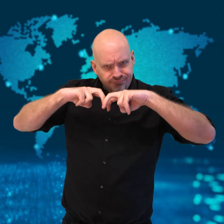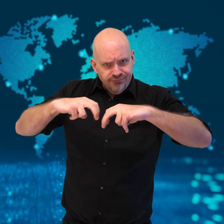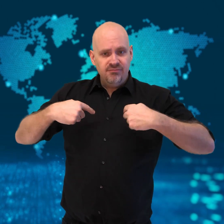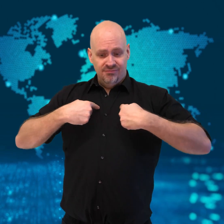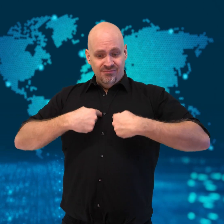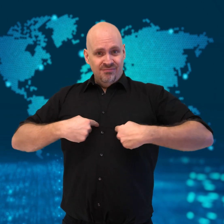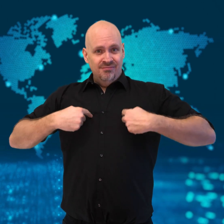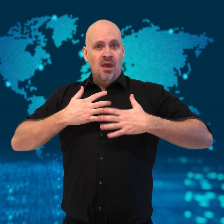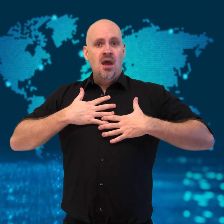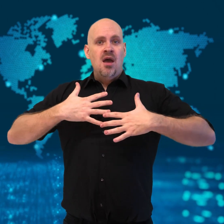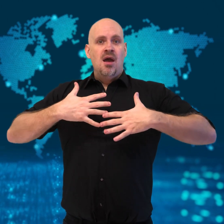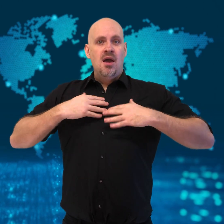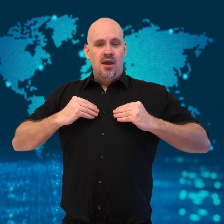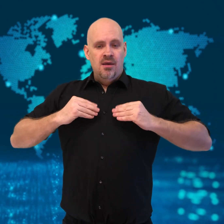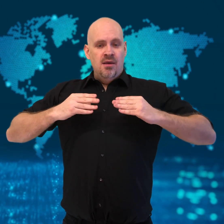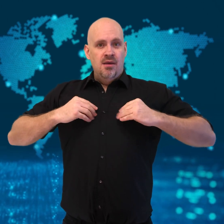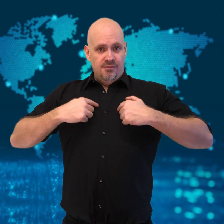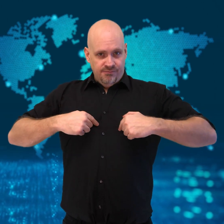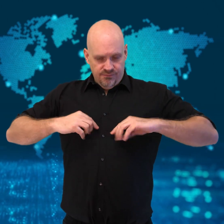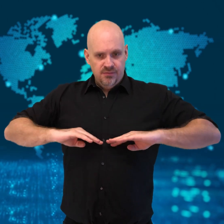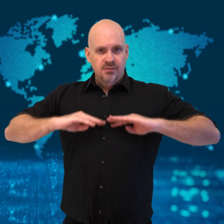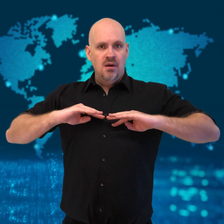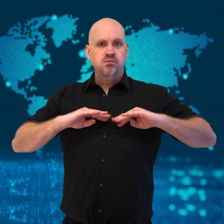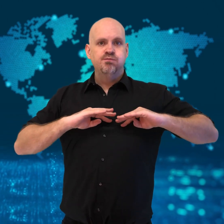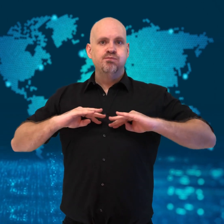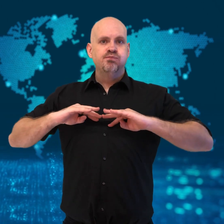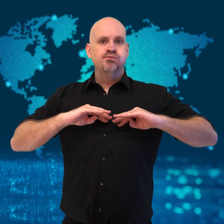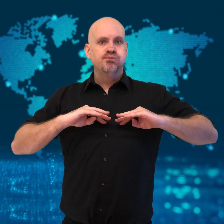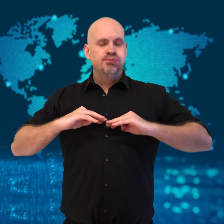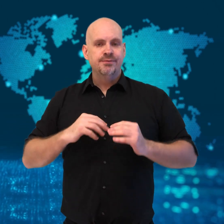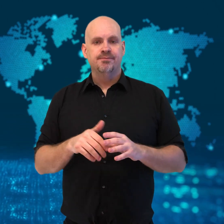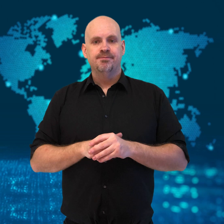The police opened a homicide investigation